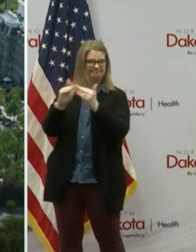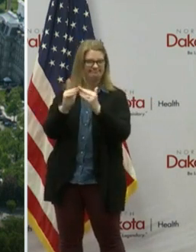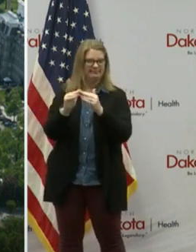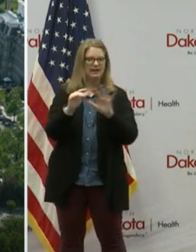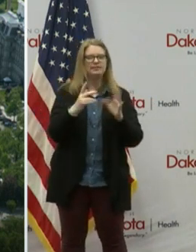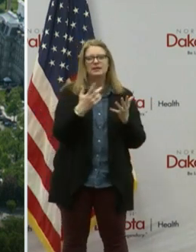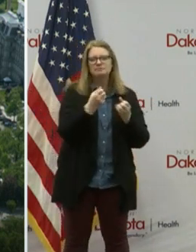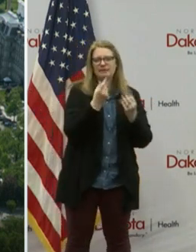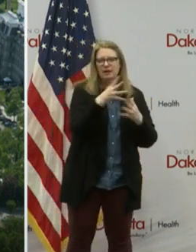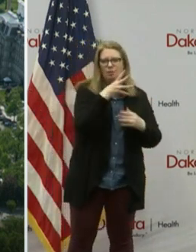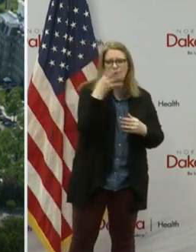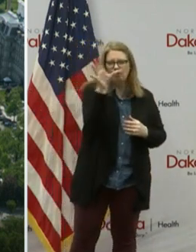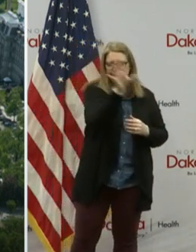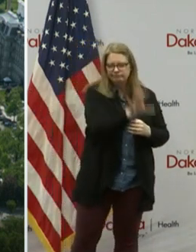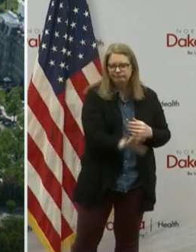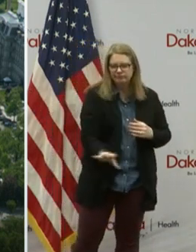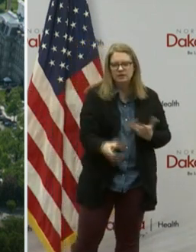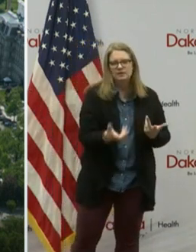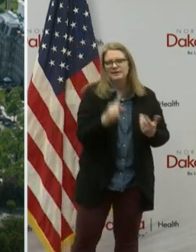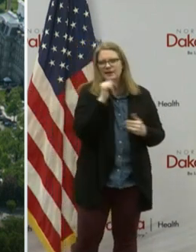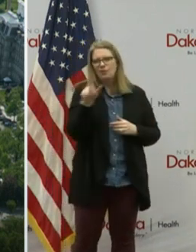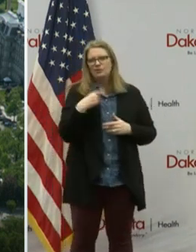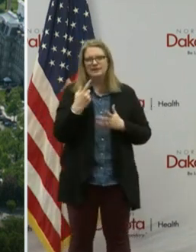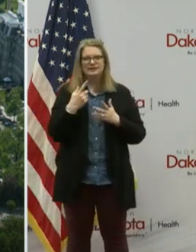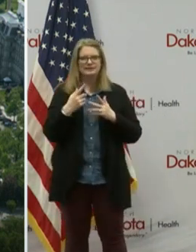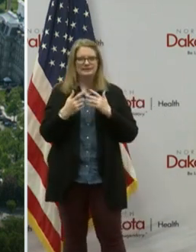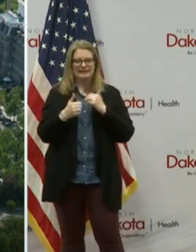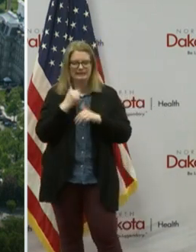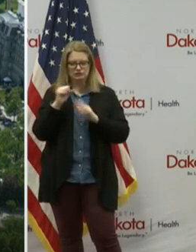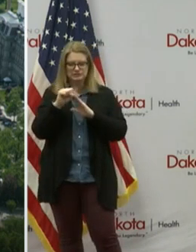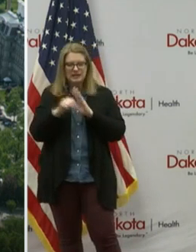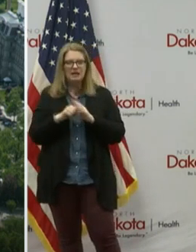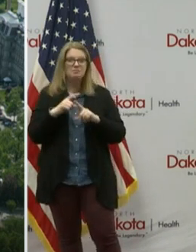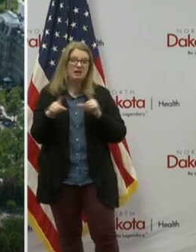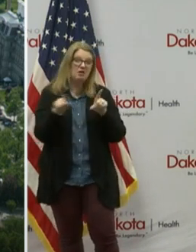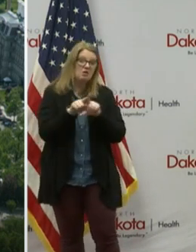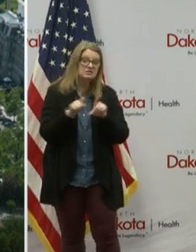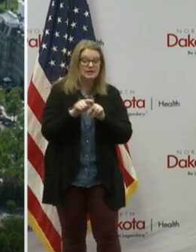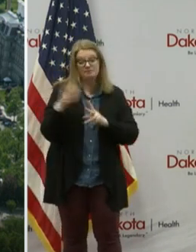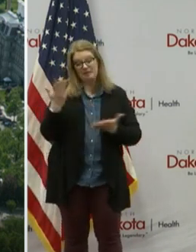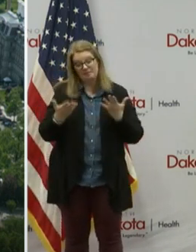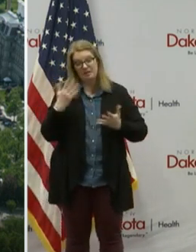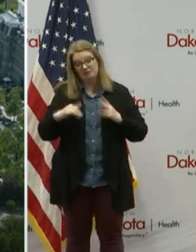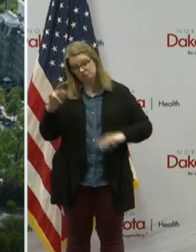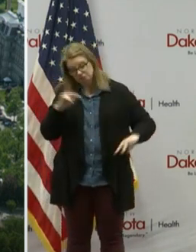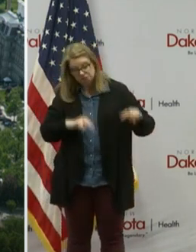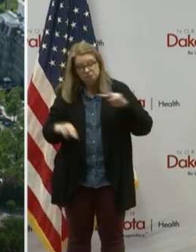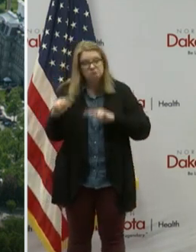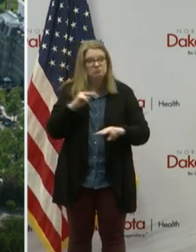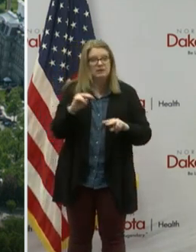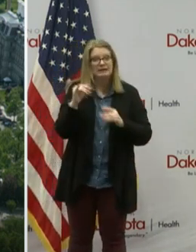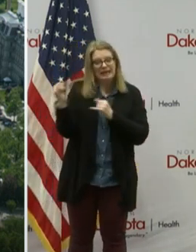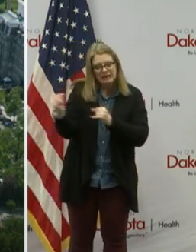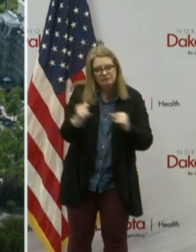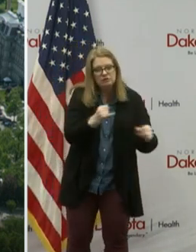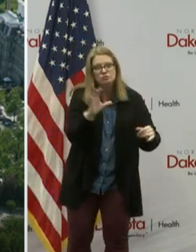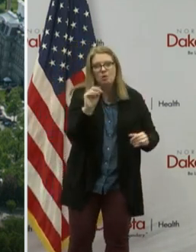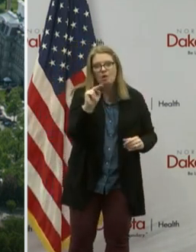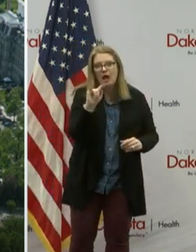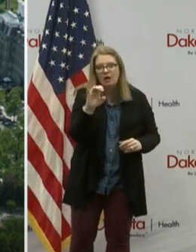COULD THINK OF MANY STATES THAT FIT THAT CRITERIA. EVEN GIVEN THE FLEXIBILITY TO SUGGEST THAT IT WAS STATE BY